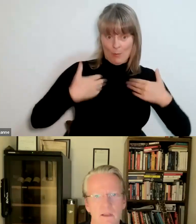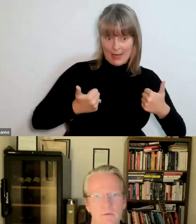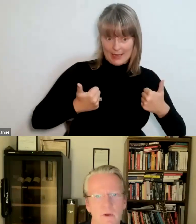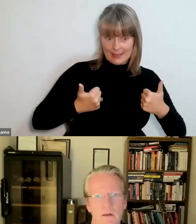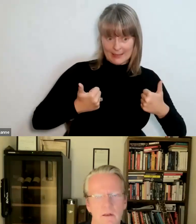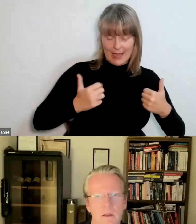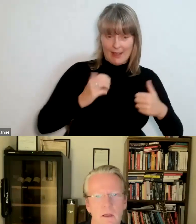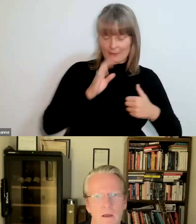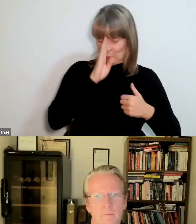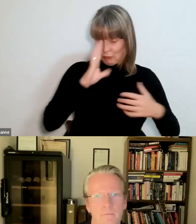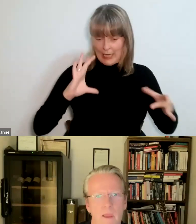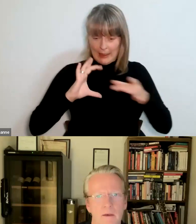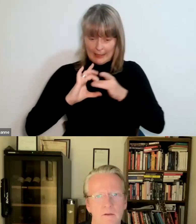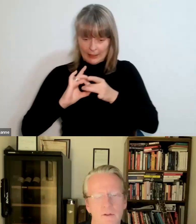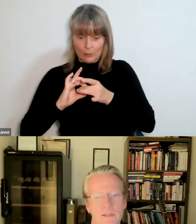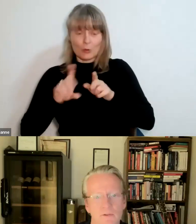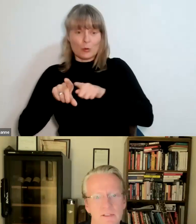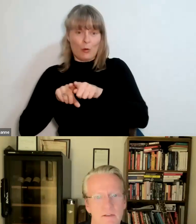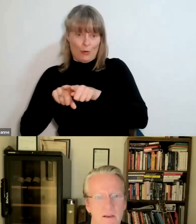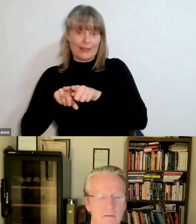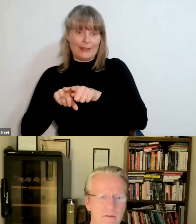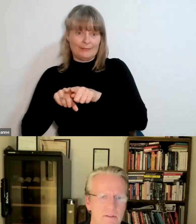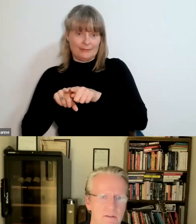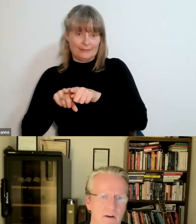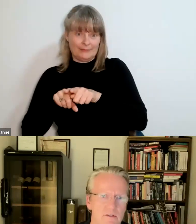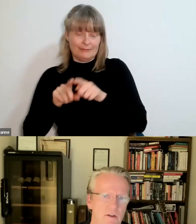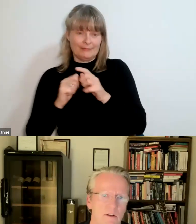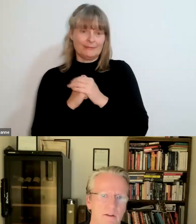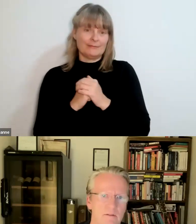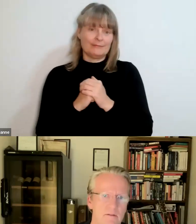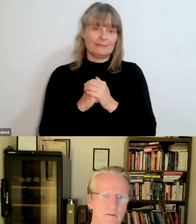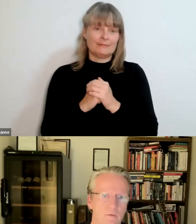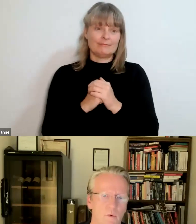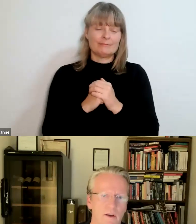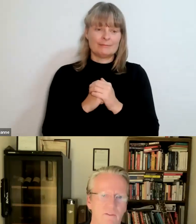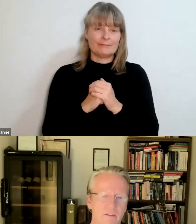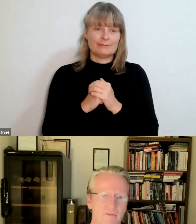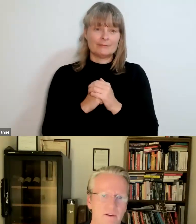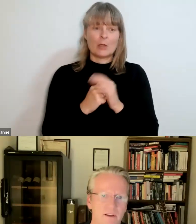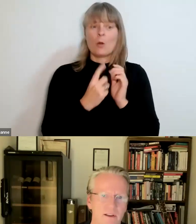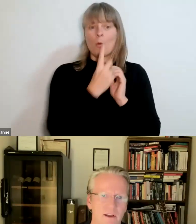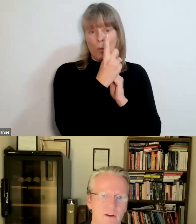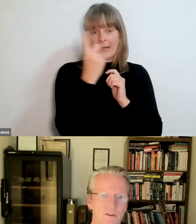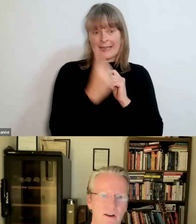the research is saying, that there is a direct link between the health, well-being and learning as well. And you know,